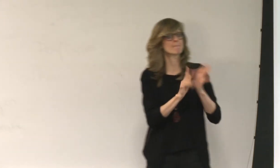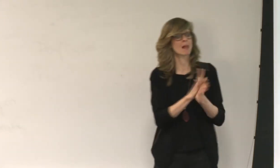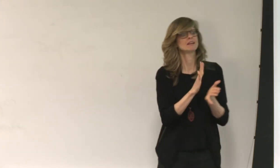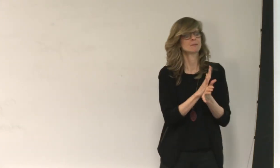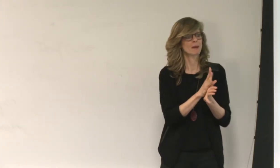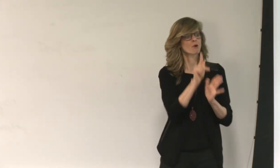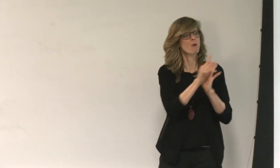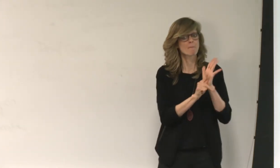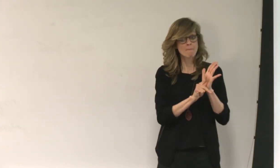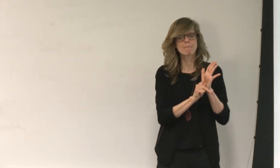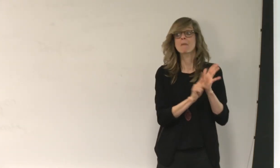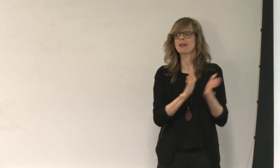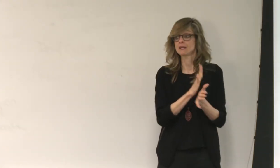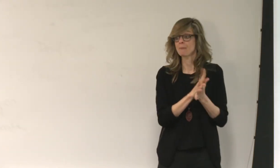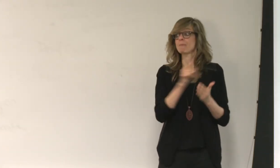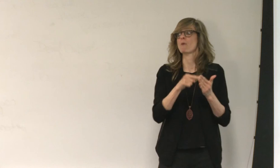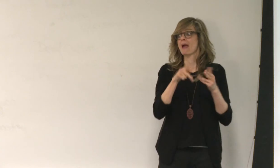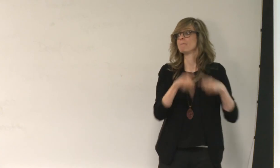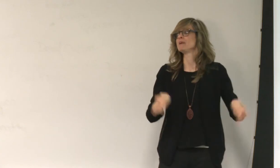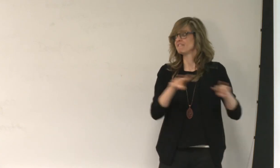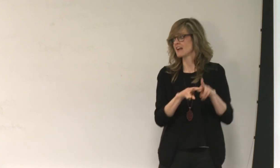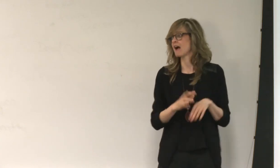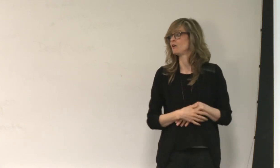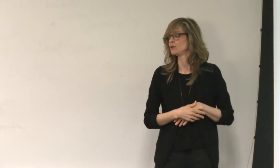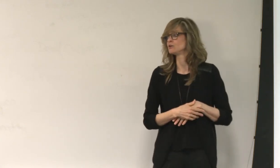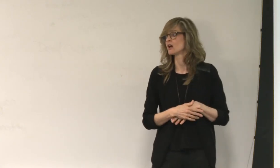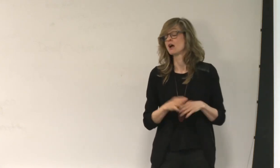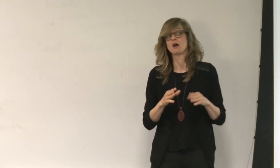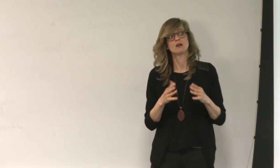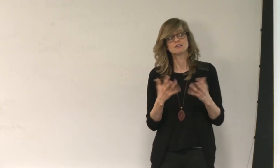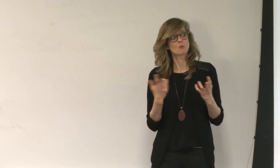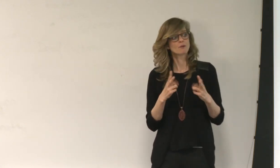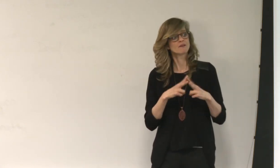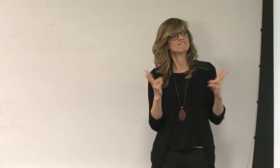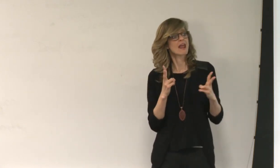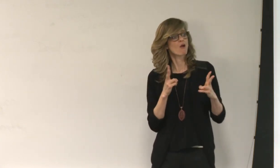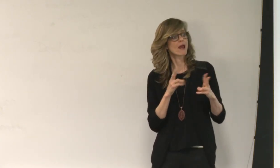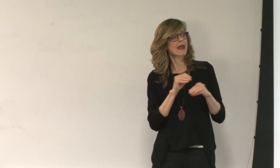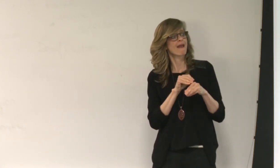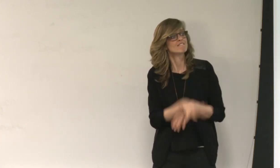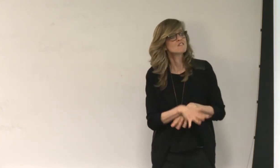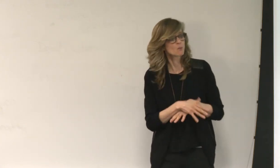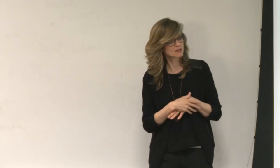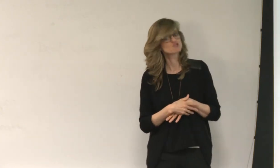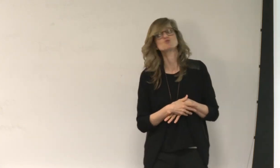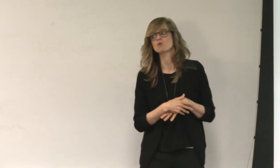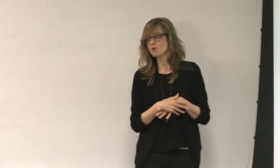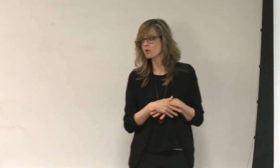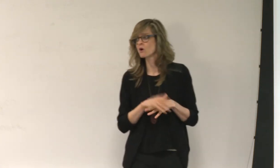I THINK--OK, IT WAS A POLICY PAPER ABOUT P-VALUES. MORE LIKE A POLICY PAPER. AND IT WAS VERY INFLUENTIAL.